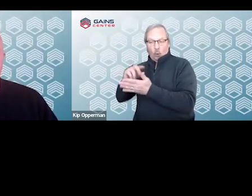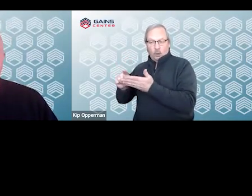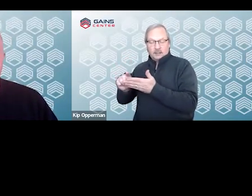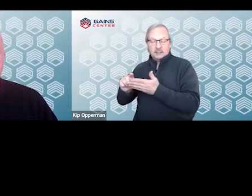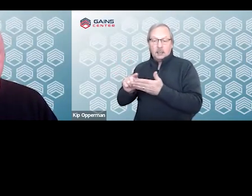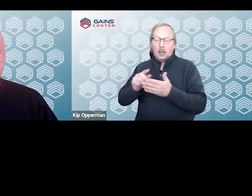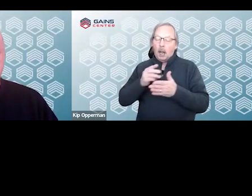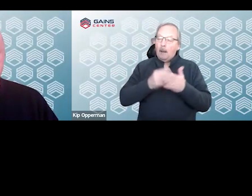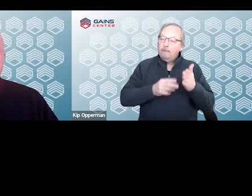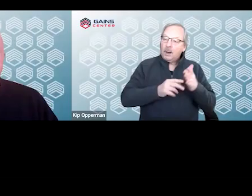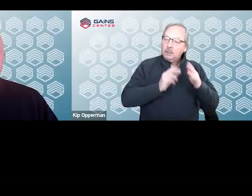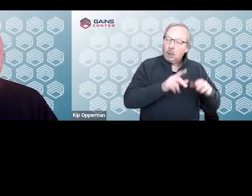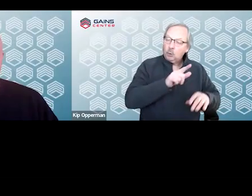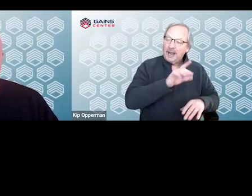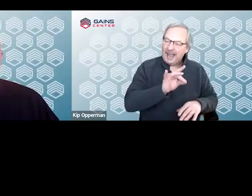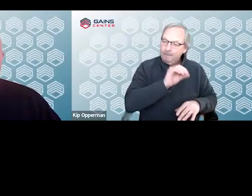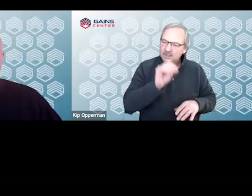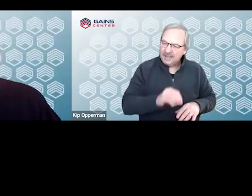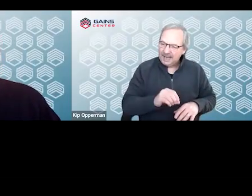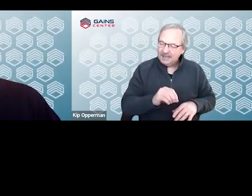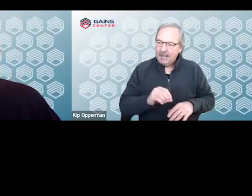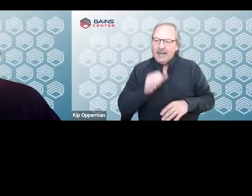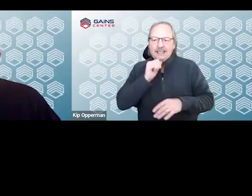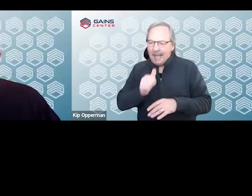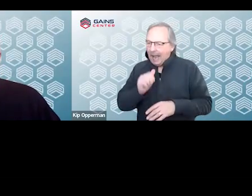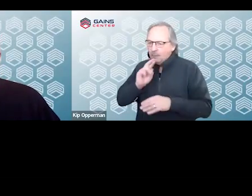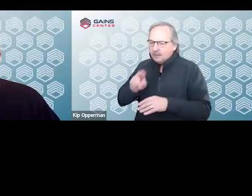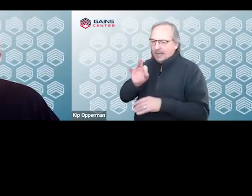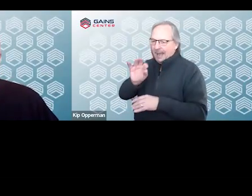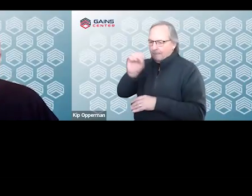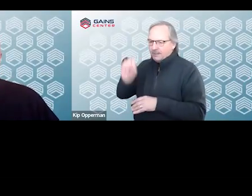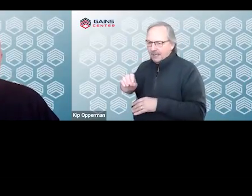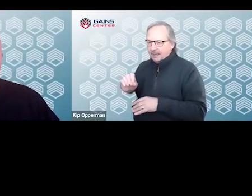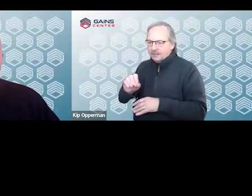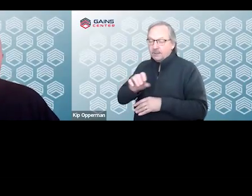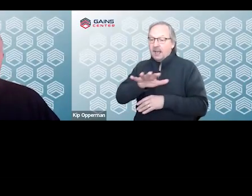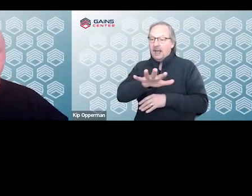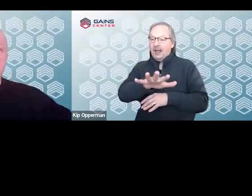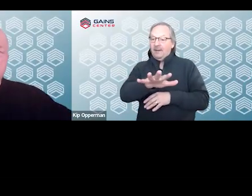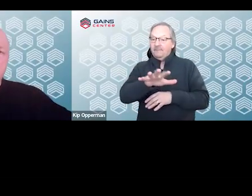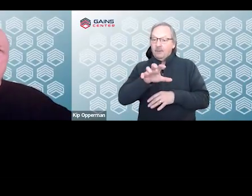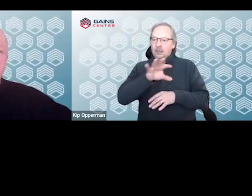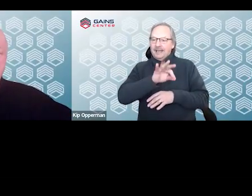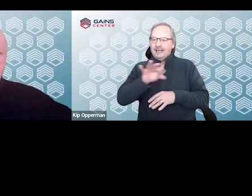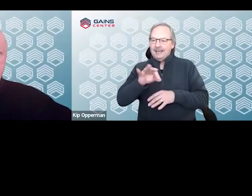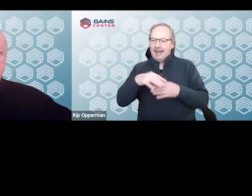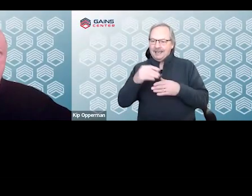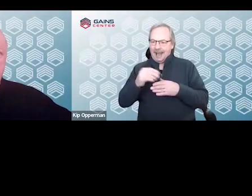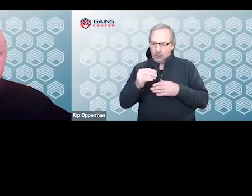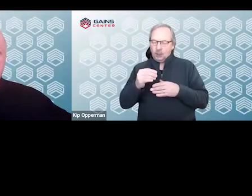And non-response: about 9%. And, again, this is with a $599, 24-week protocol,